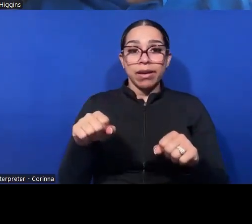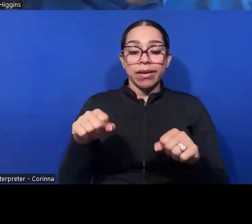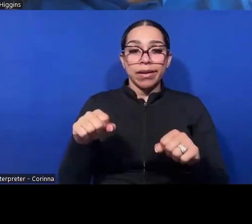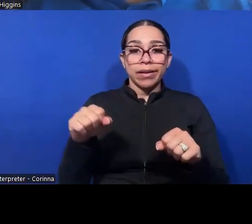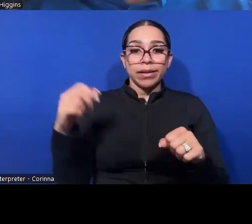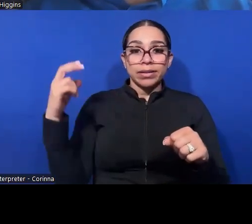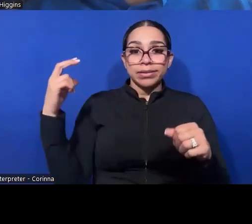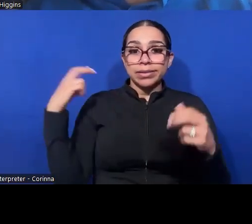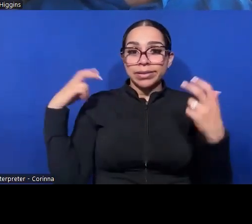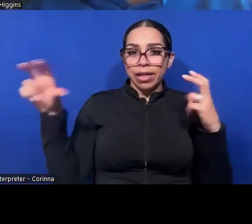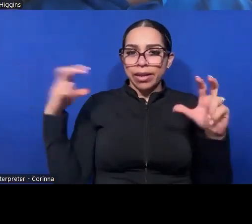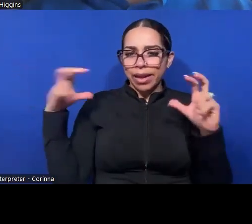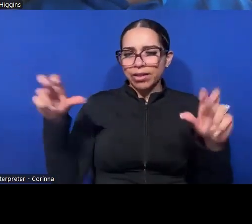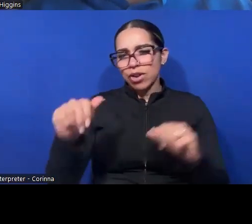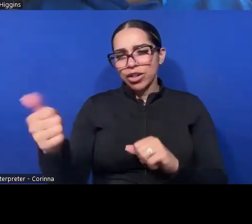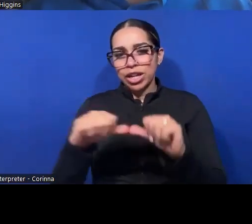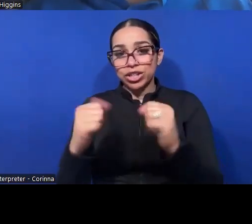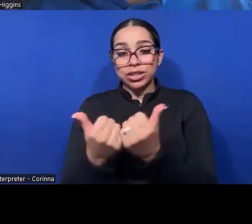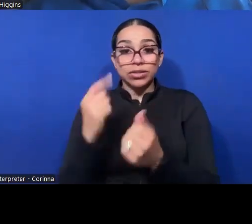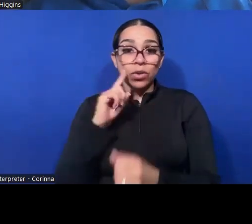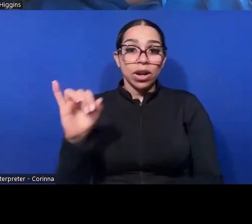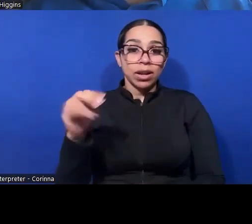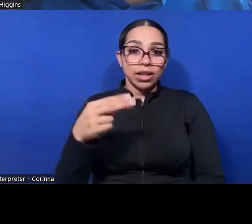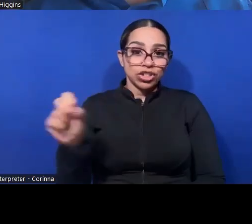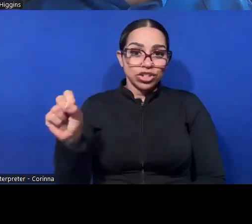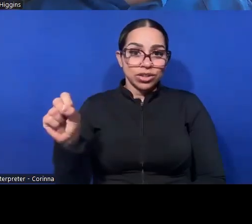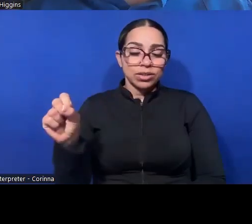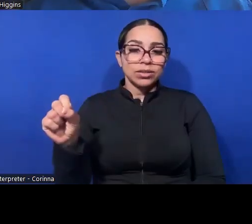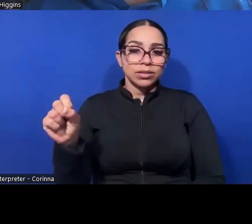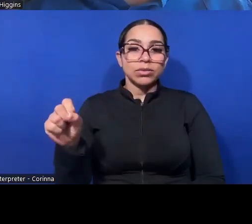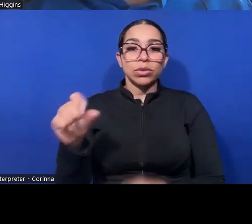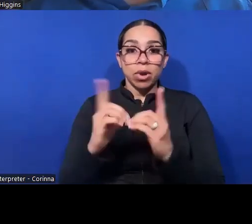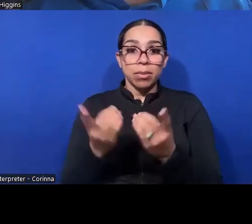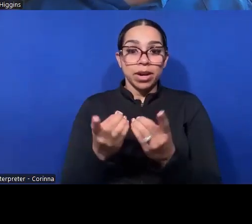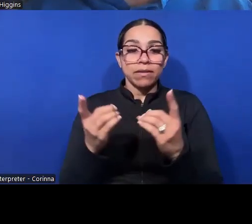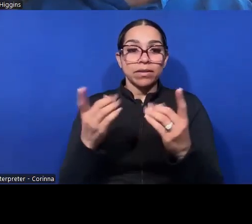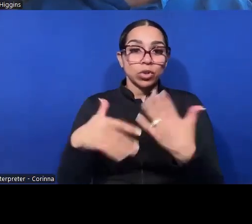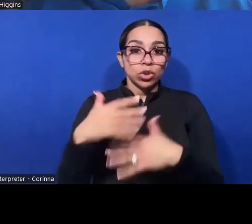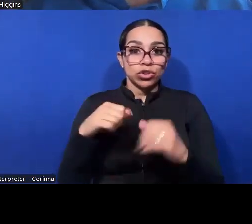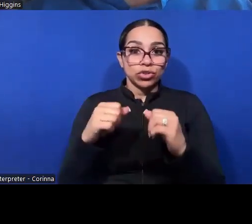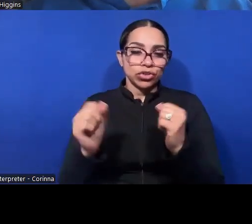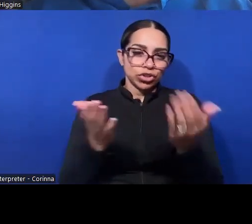Supportive Services or the Department of Social Services. Those are programs that are under the Medi-Cal umbrella.